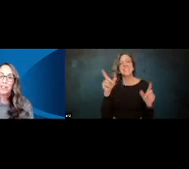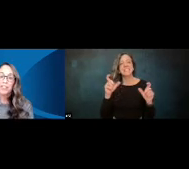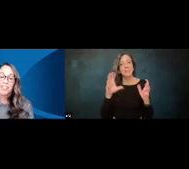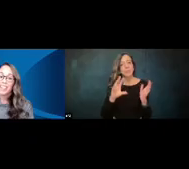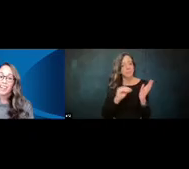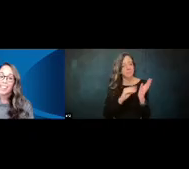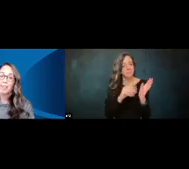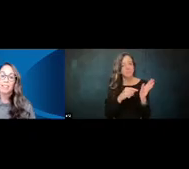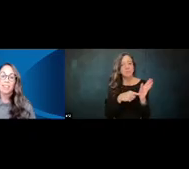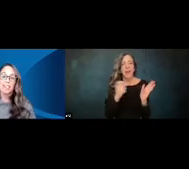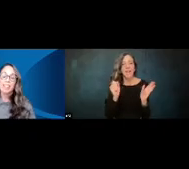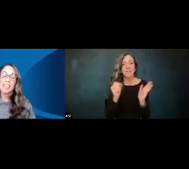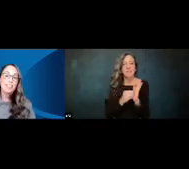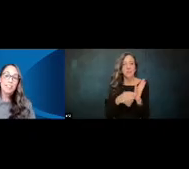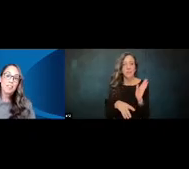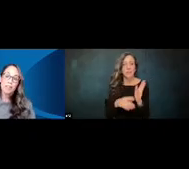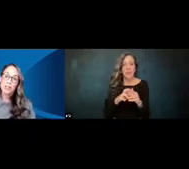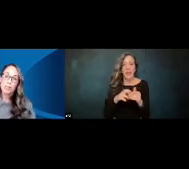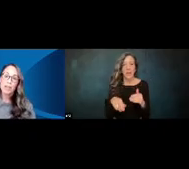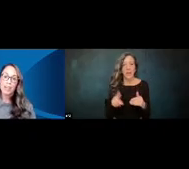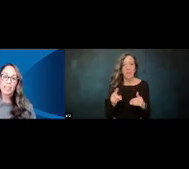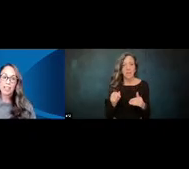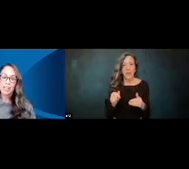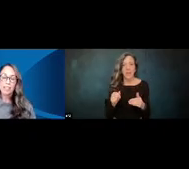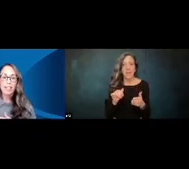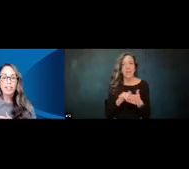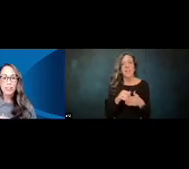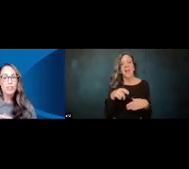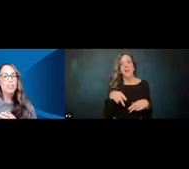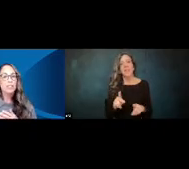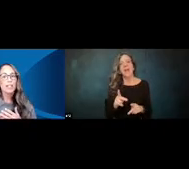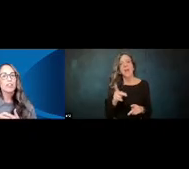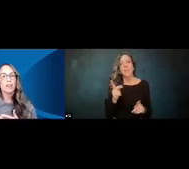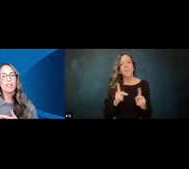the visuals are designed to make the data easier to interpret at a glance and to surface key